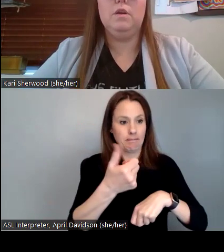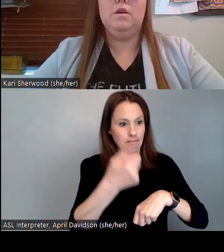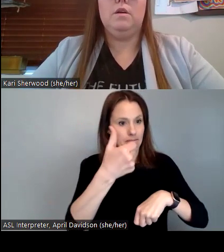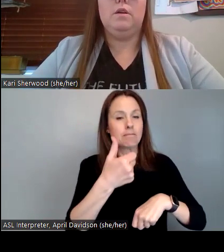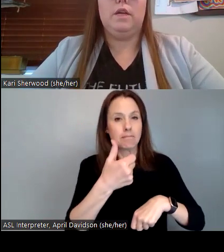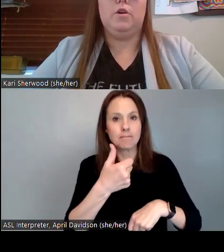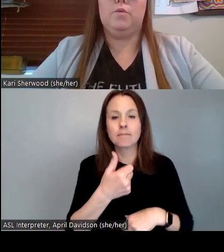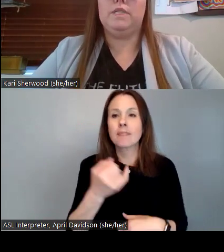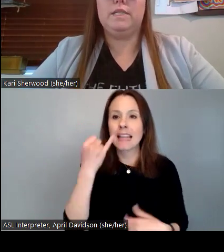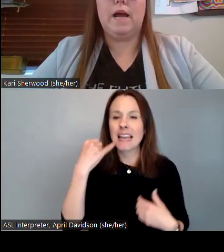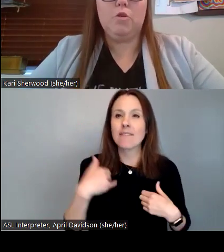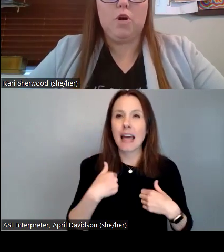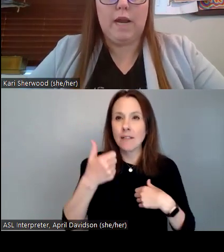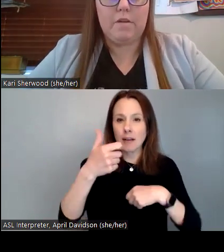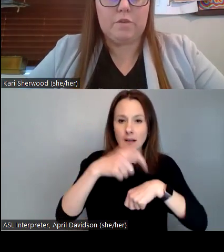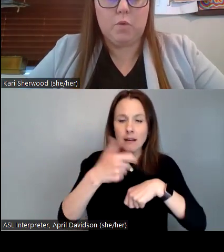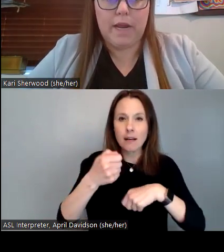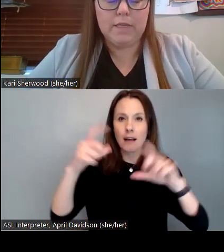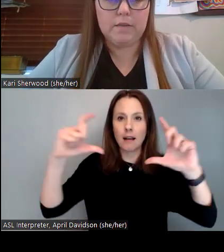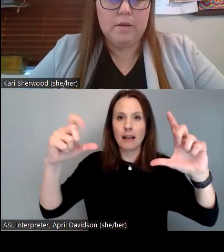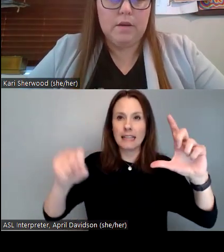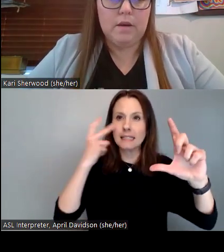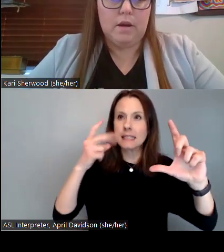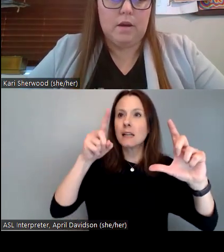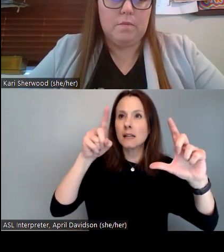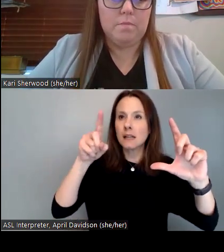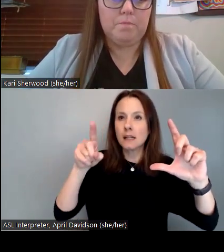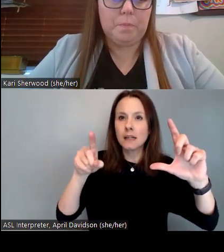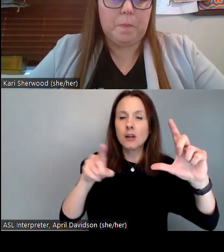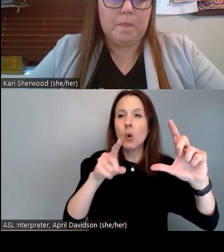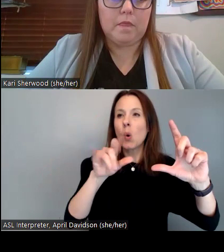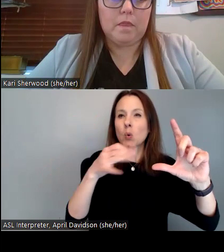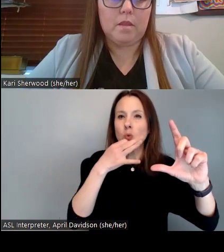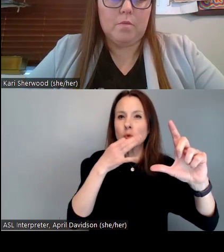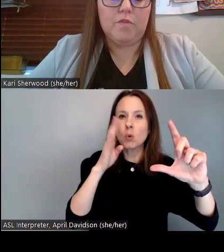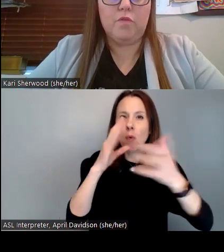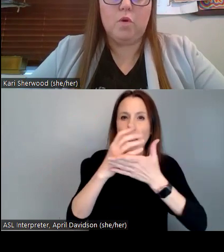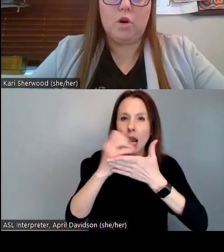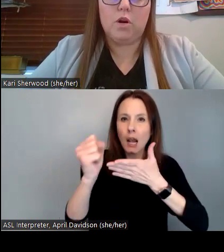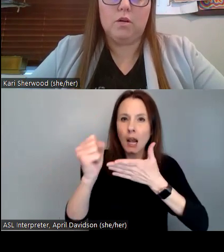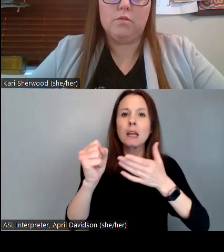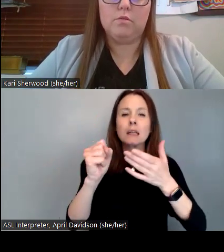them, you know, this is how long I have to wait before